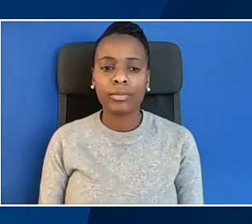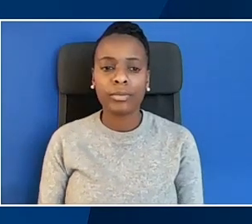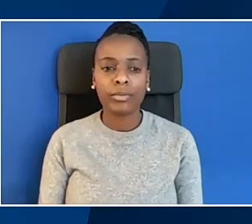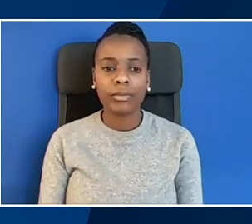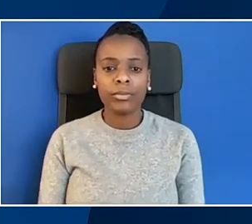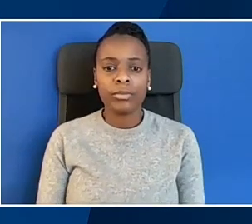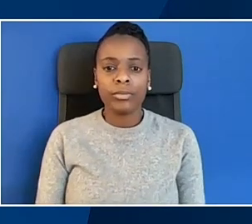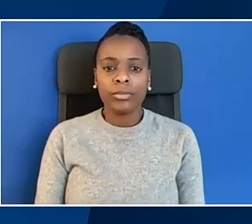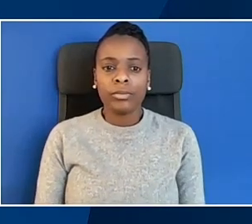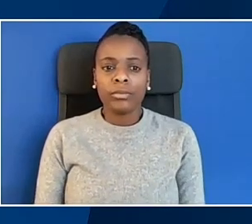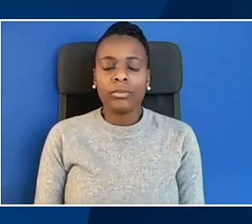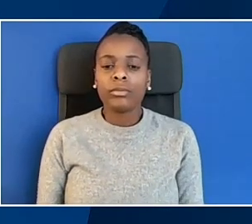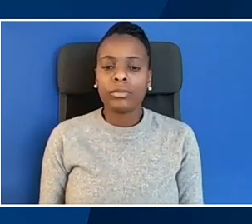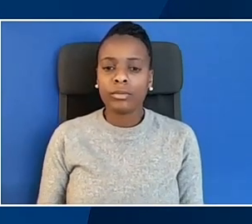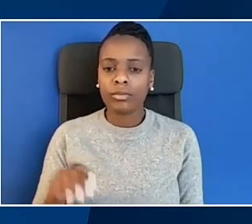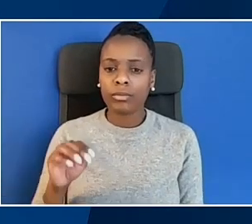Yeah. March 7th, March 4th through the seventh.